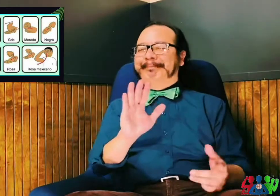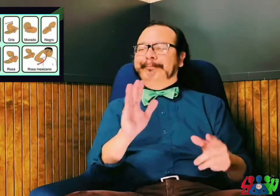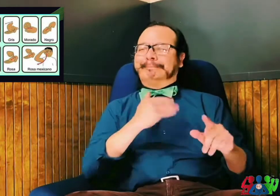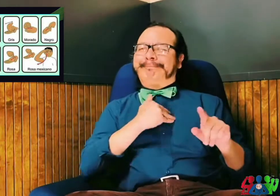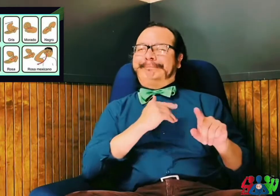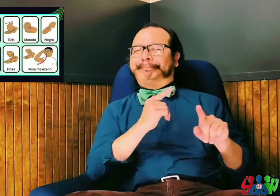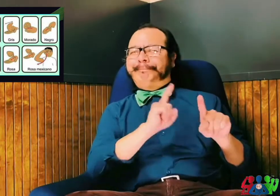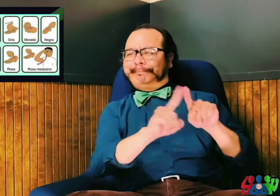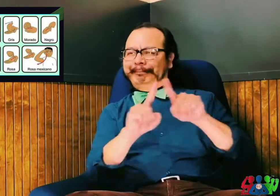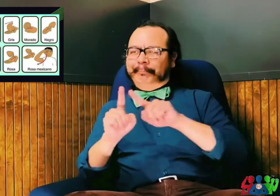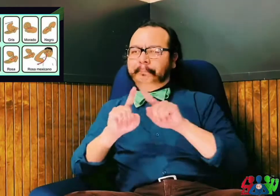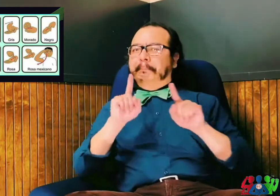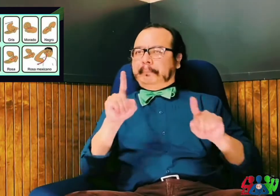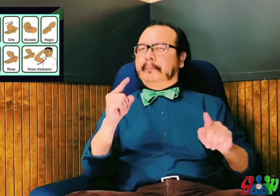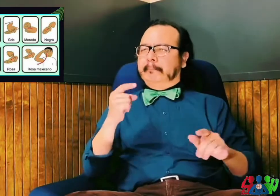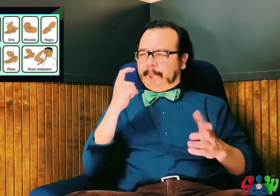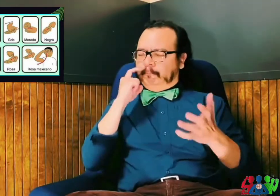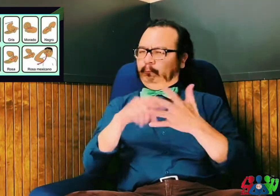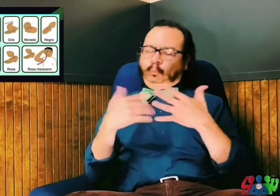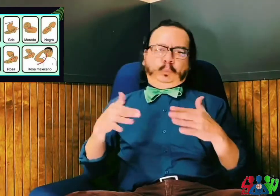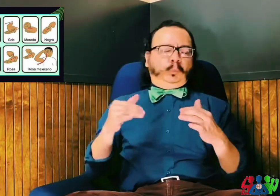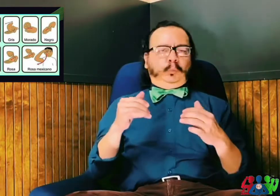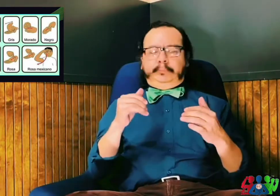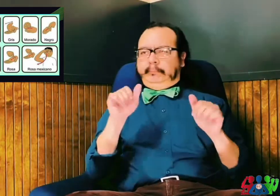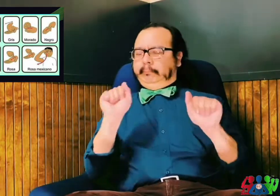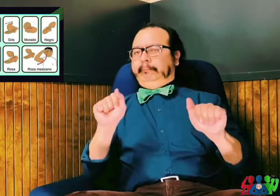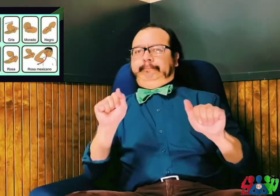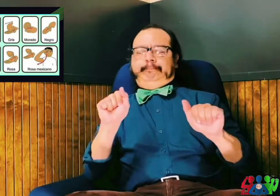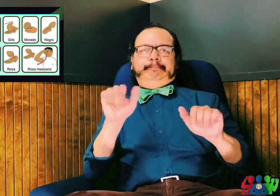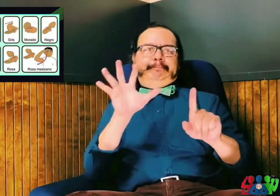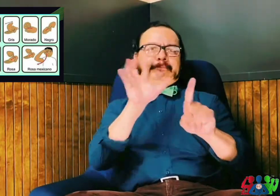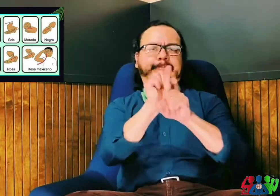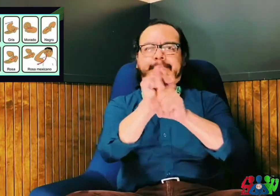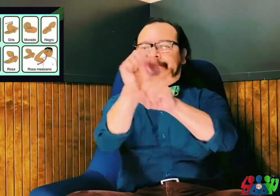Each country generally has its own native sign language, and some have more than one,